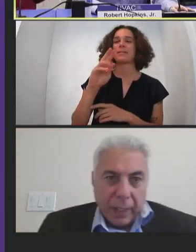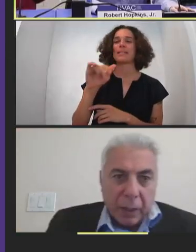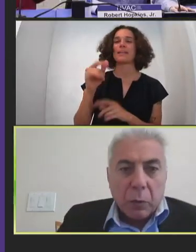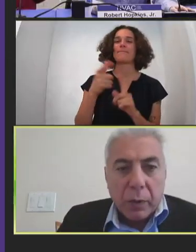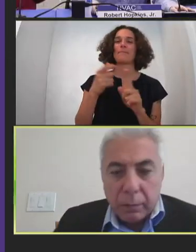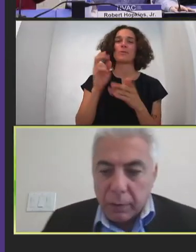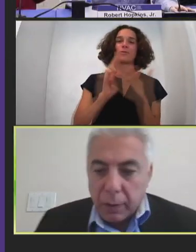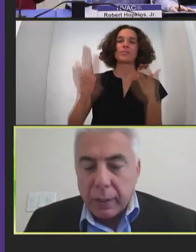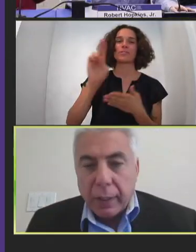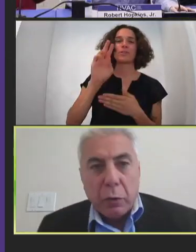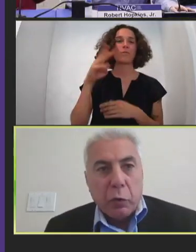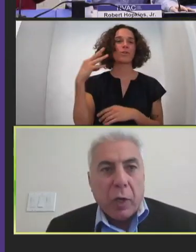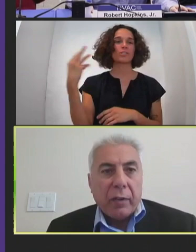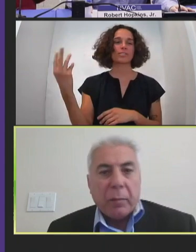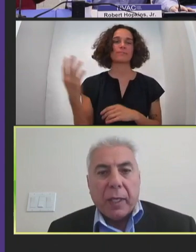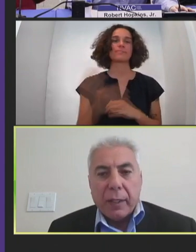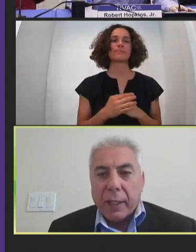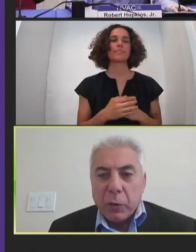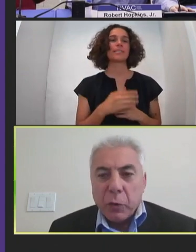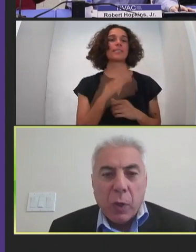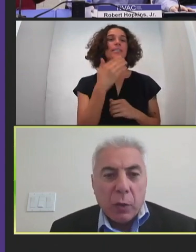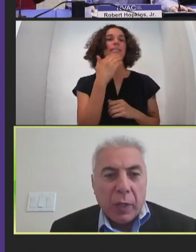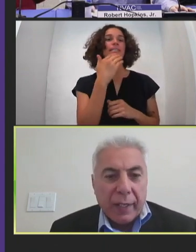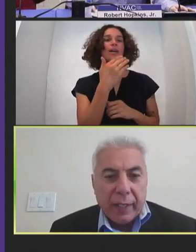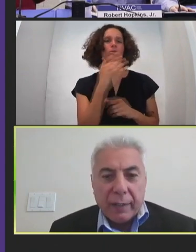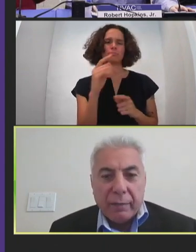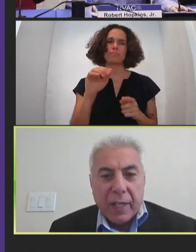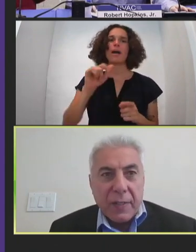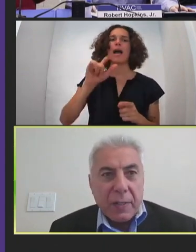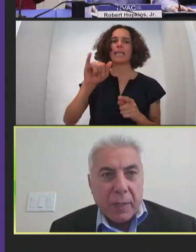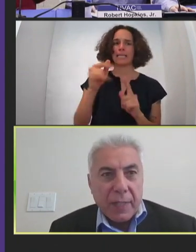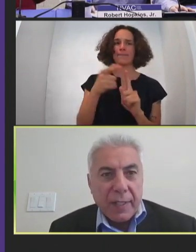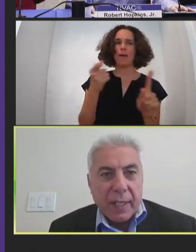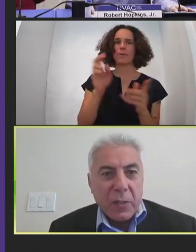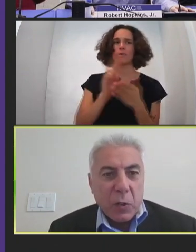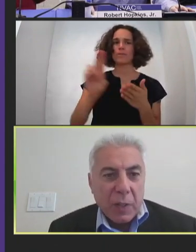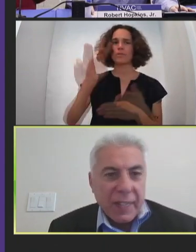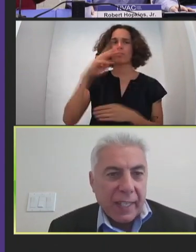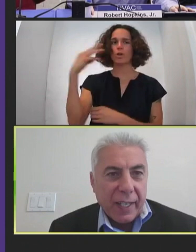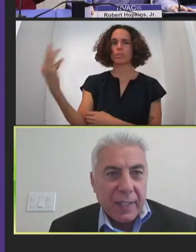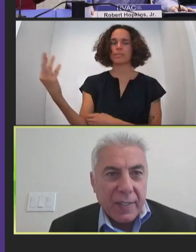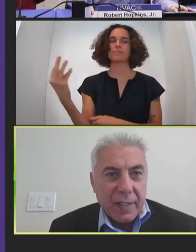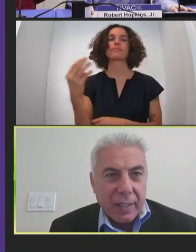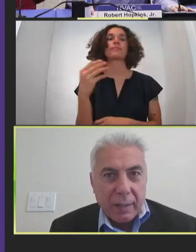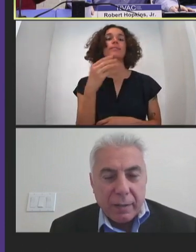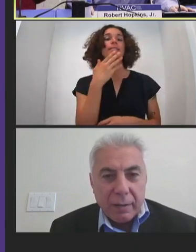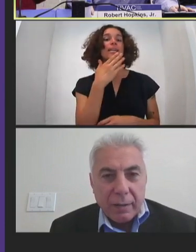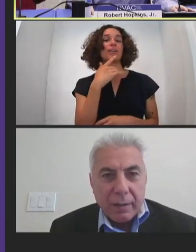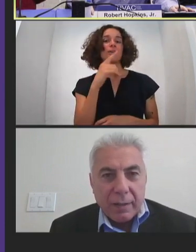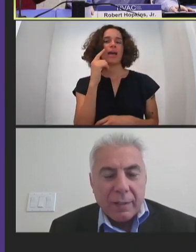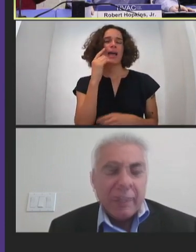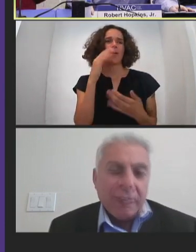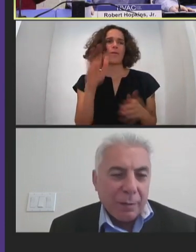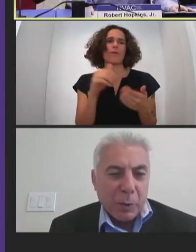Ali Mokdad: Thank you. Thank you for having me. And I don't know, how can I advance my slides? So, I'll say, "Next." Robert Hopkins: You just say, "Next slide." [unintelligible]